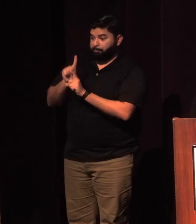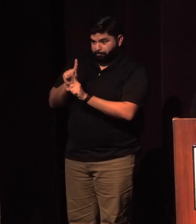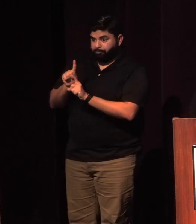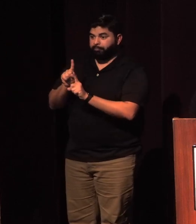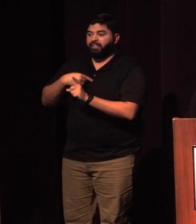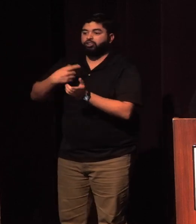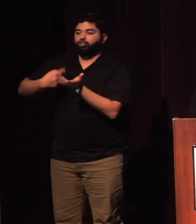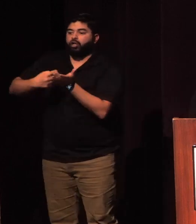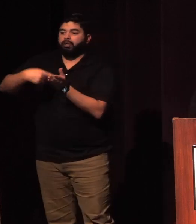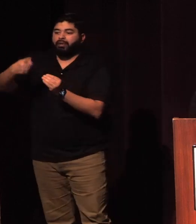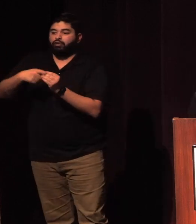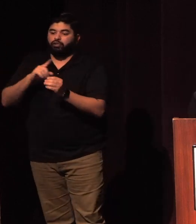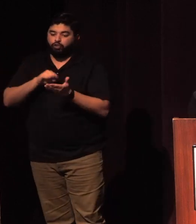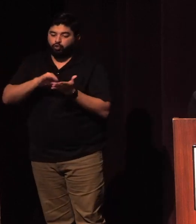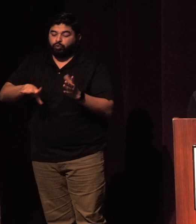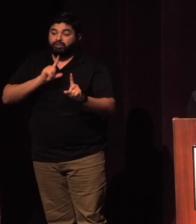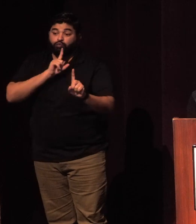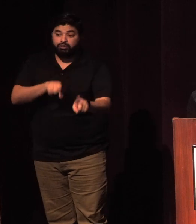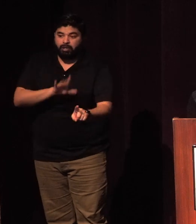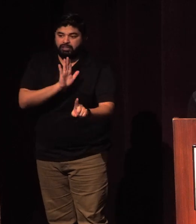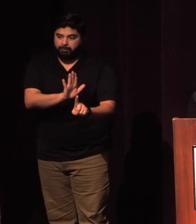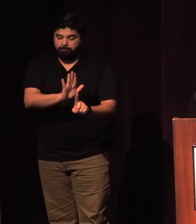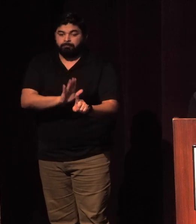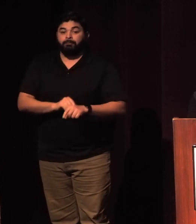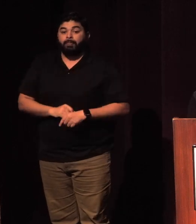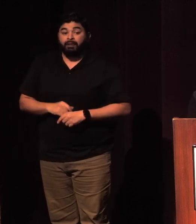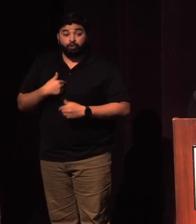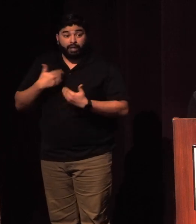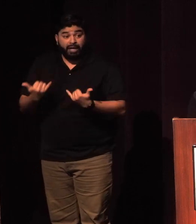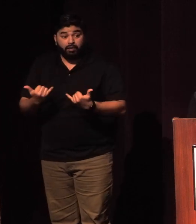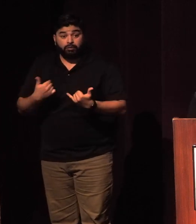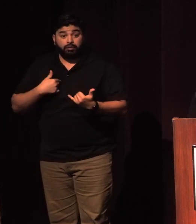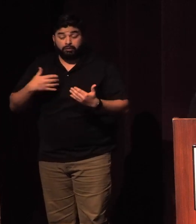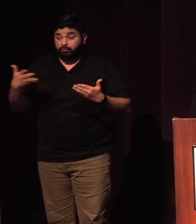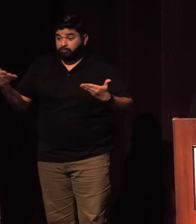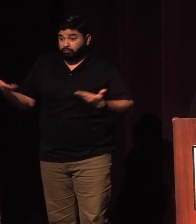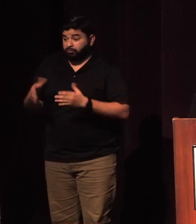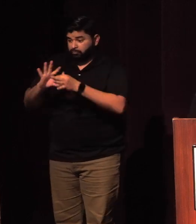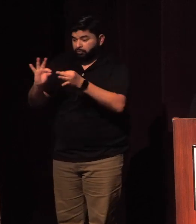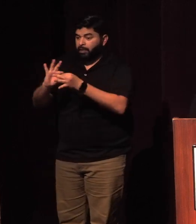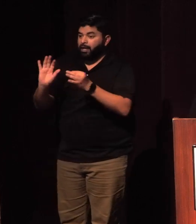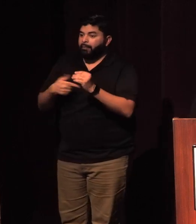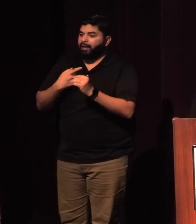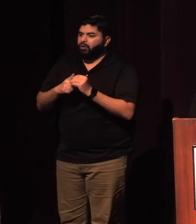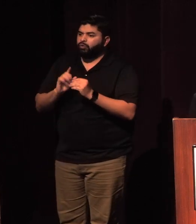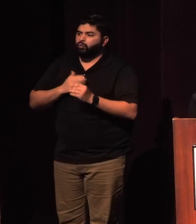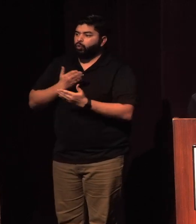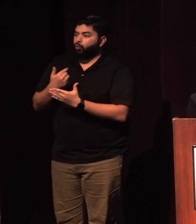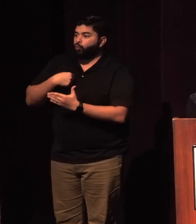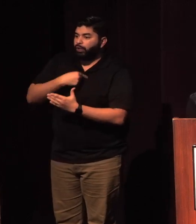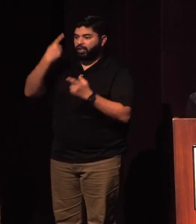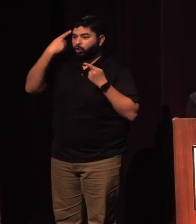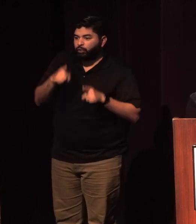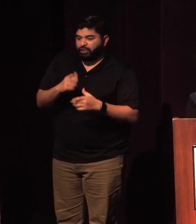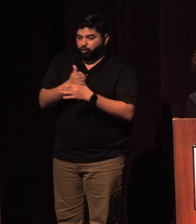Our Student Government president, Alexandra Montes de Oca will be up after me to talk about the student response. So it follows now is the presentation that we all agreed